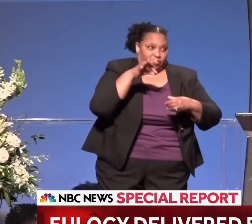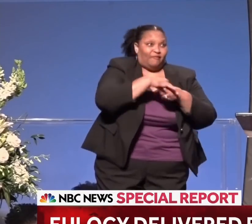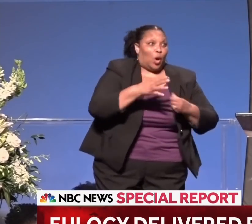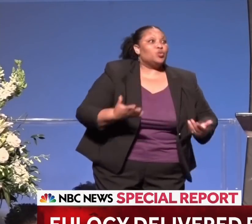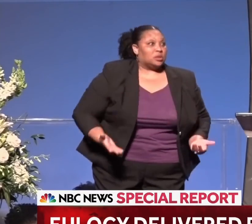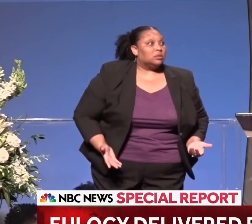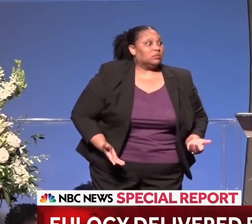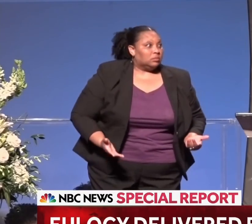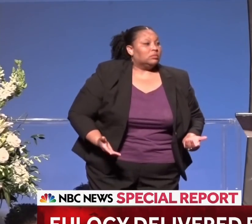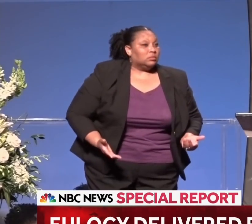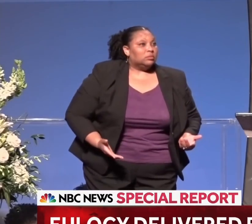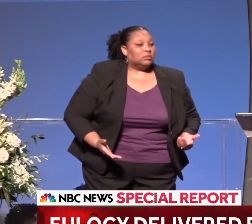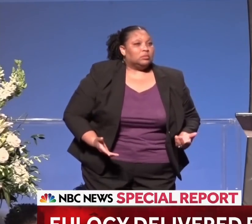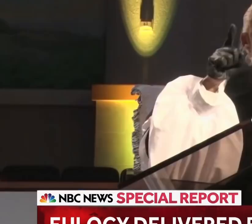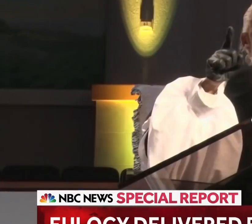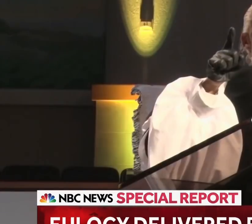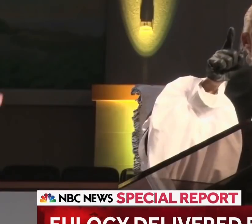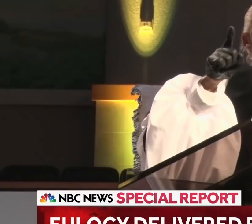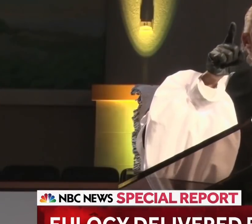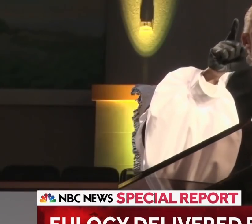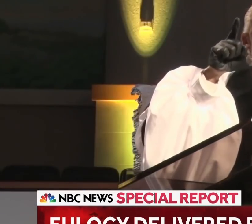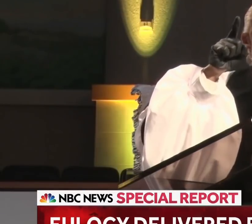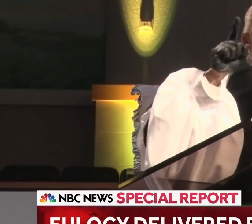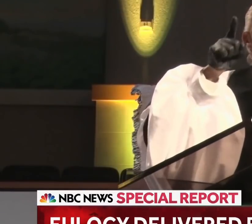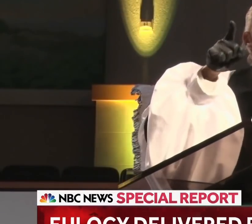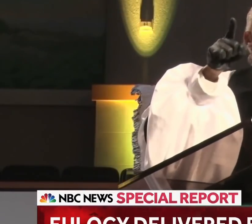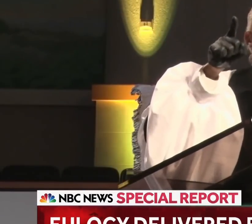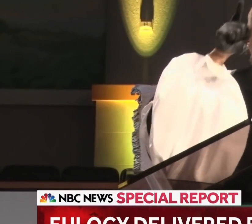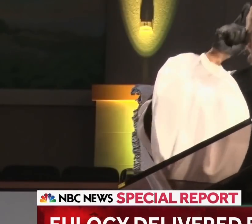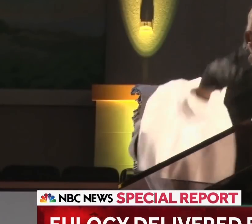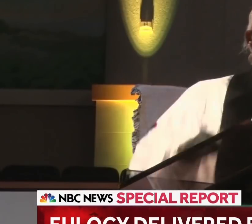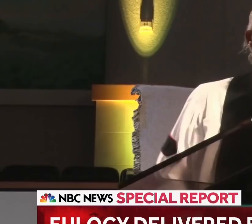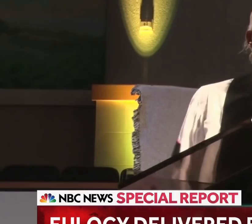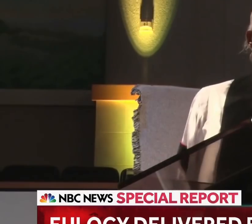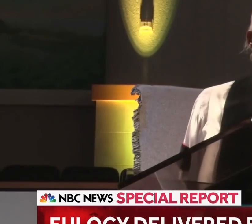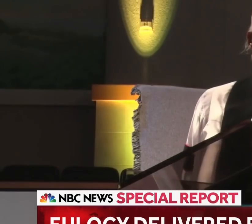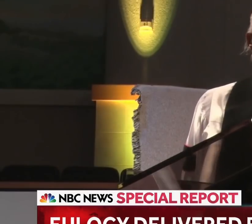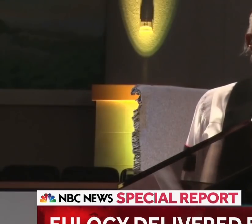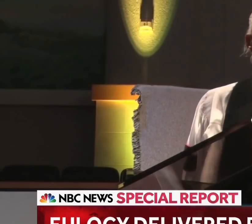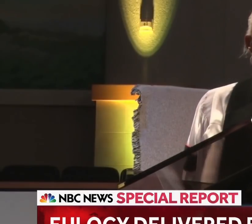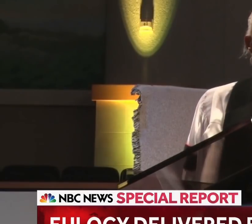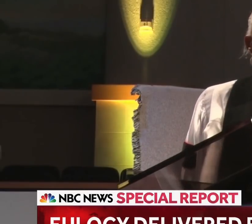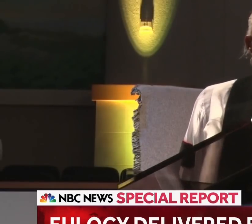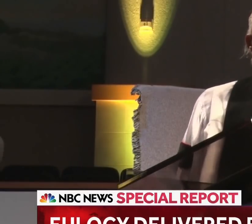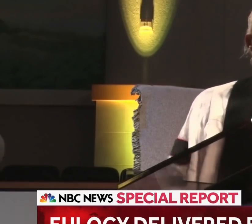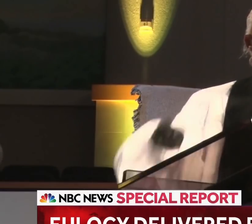REVEREND, WE DON’T KNOW IF WE GOT THE MONEY, WE GOT THE POLITICAL POWER. WELL, WE GOT THE VOTE.